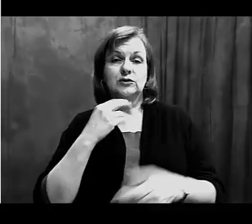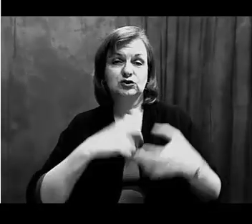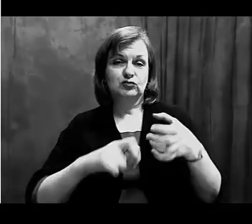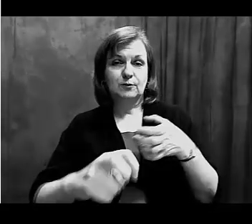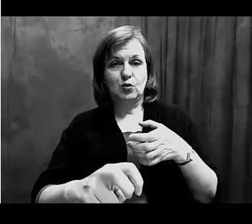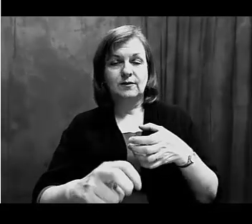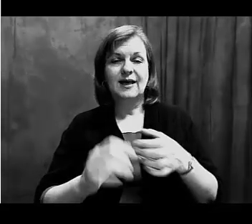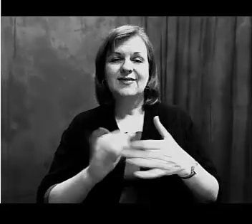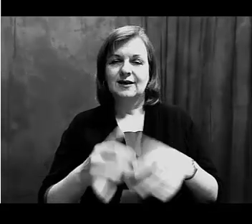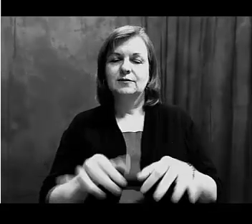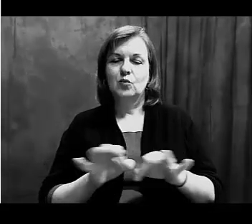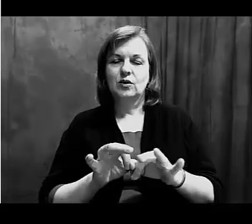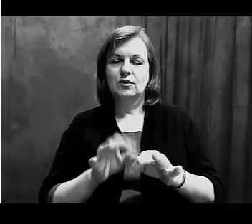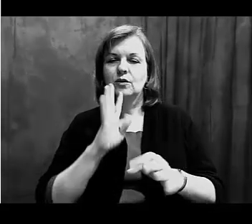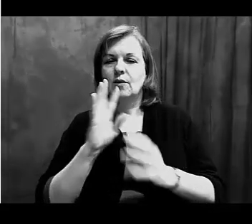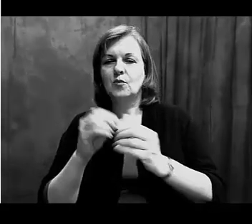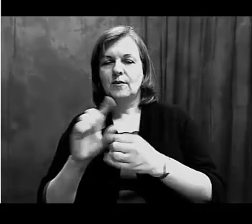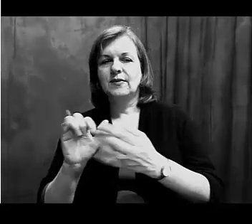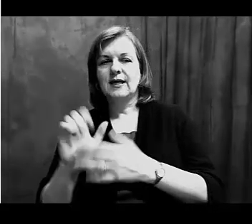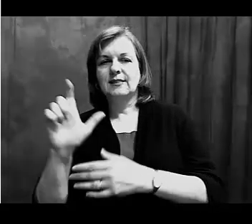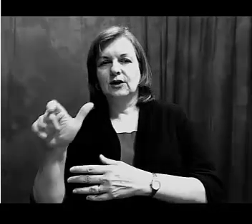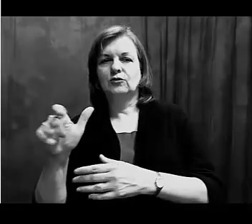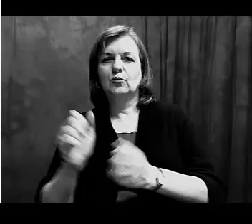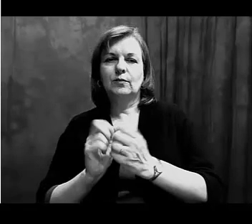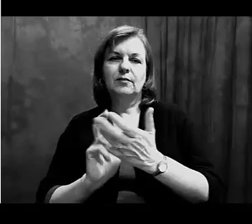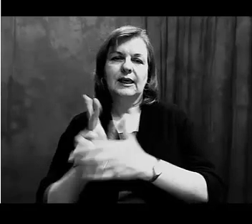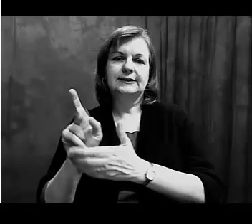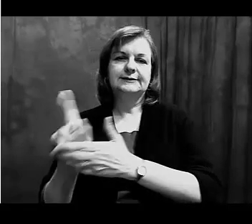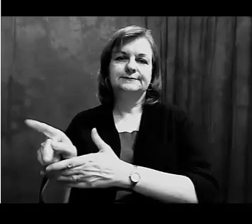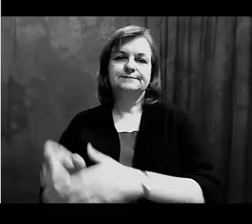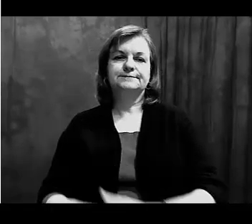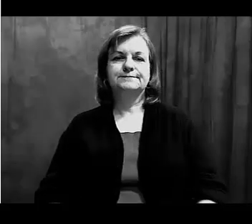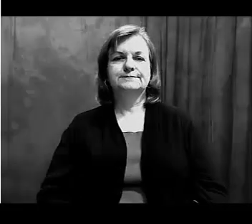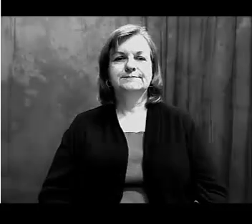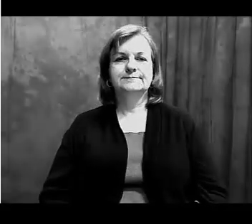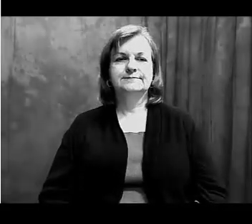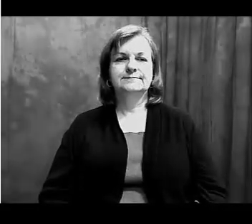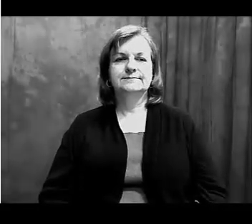is gonna be really important and sugar for us -- so we'll look at that more when we talk about plants!